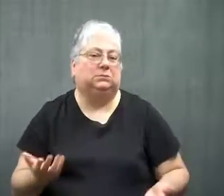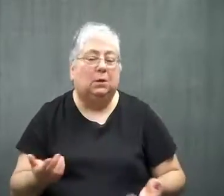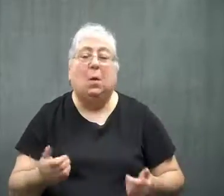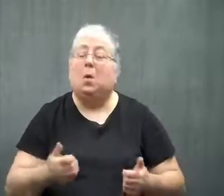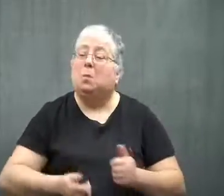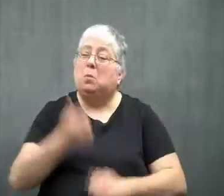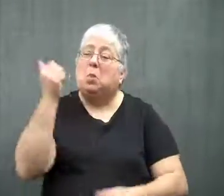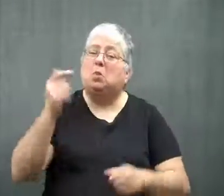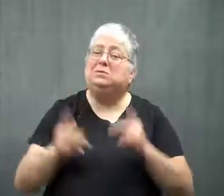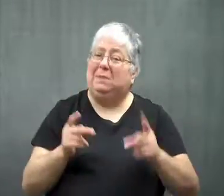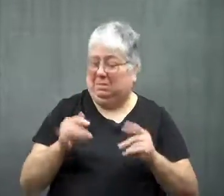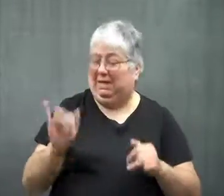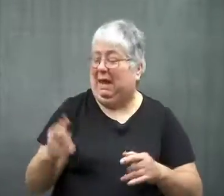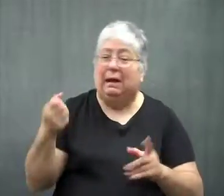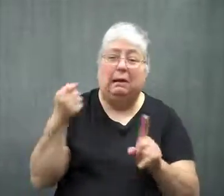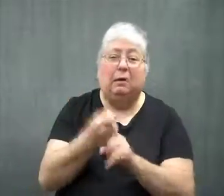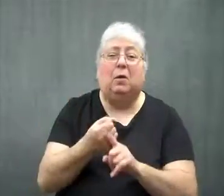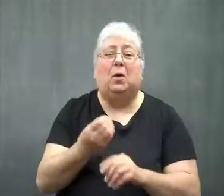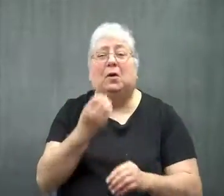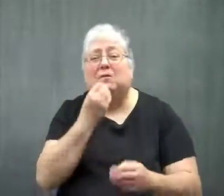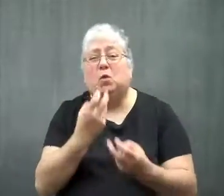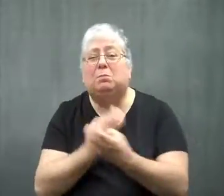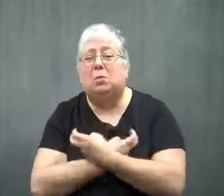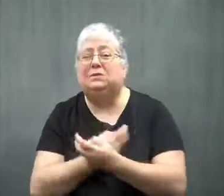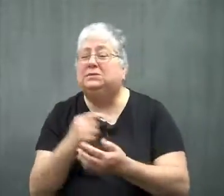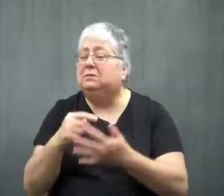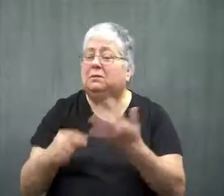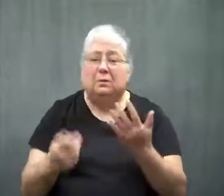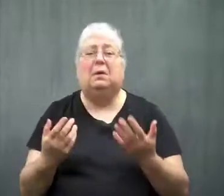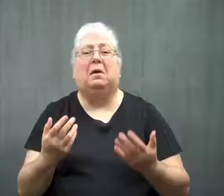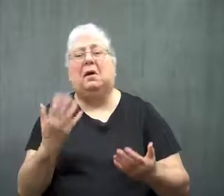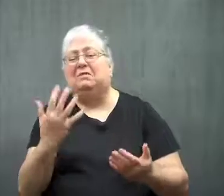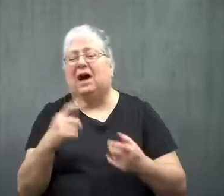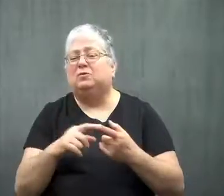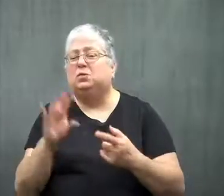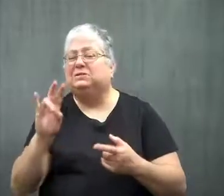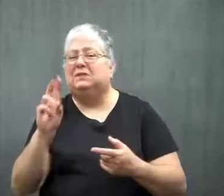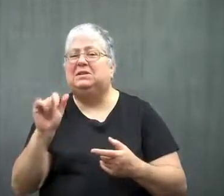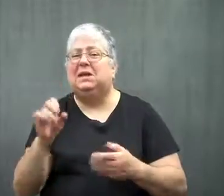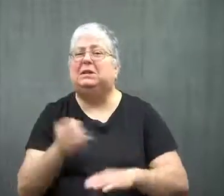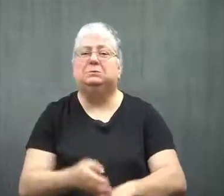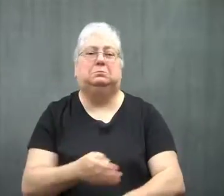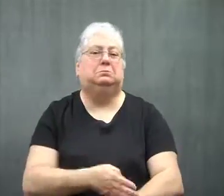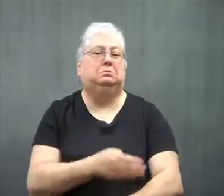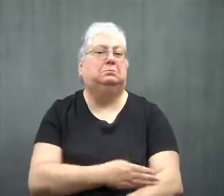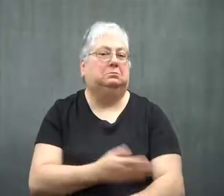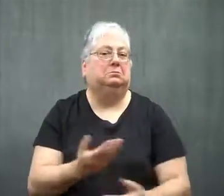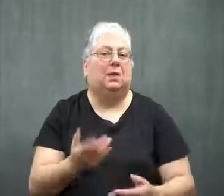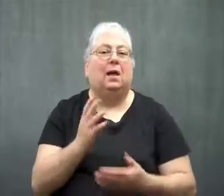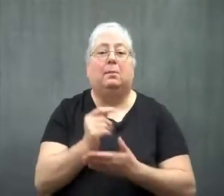Most people recover from food poisoning in 5 to 7 days.